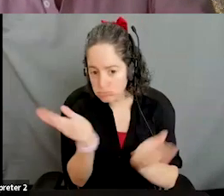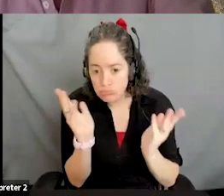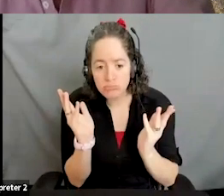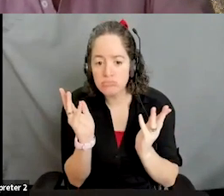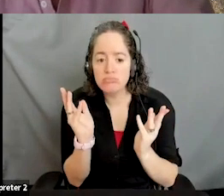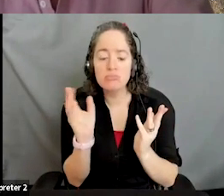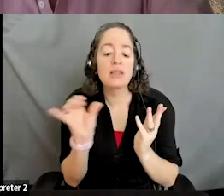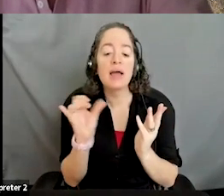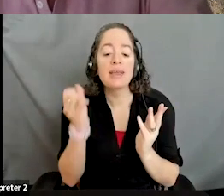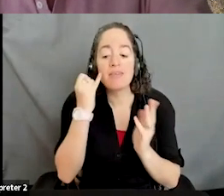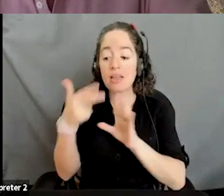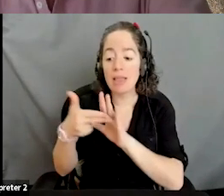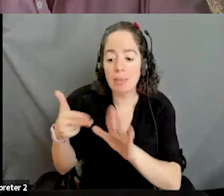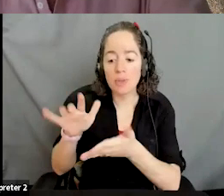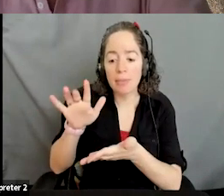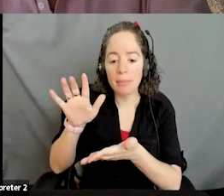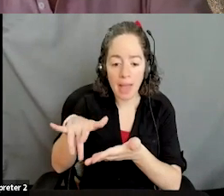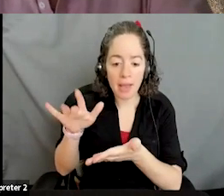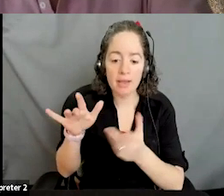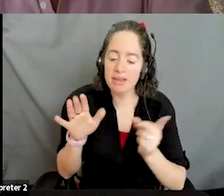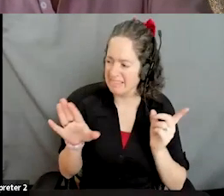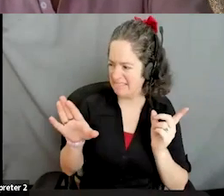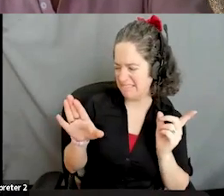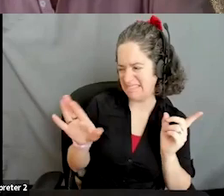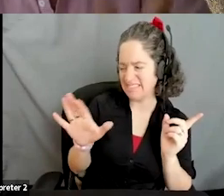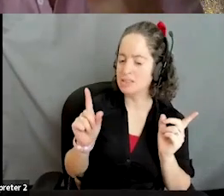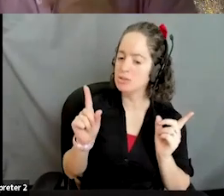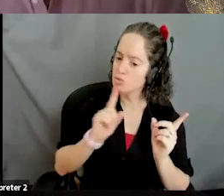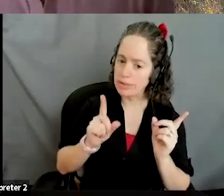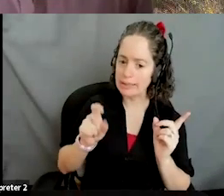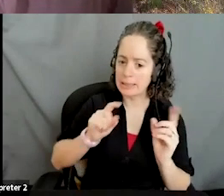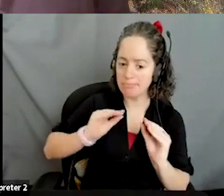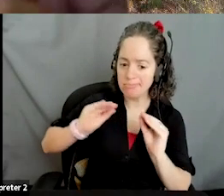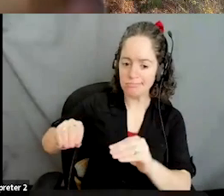a label blank, do you warn them, you really need to have a label on this, you shouldn't leave the field blank?